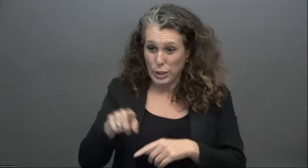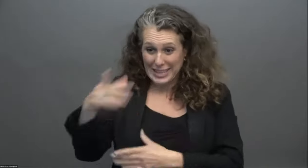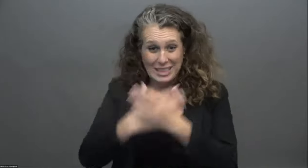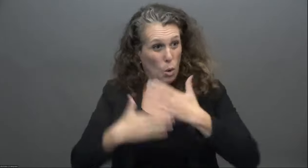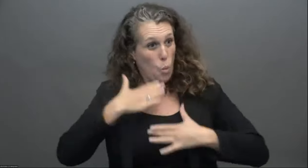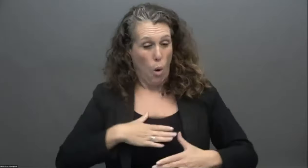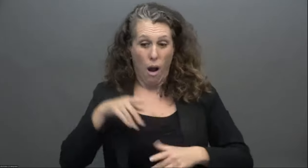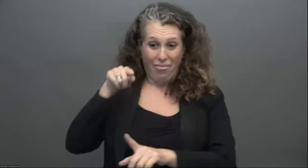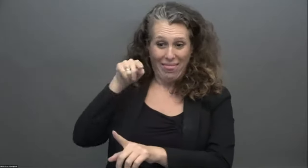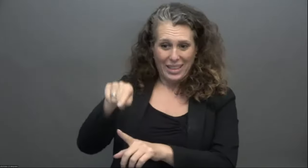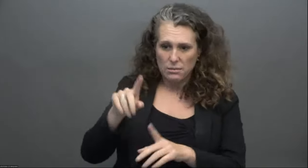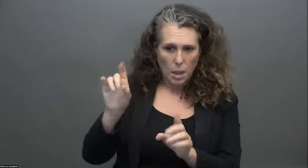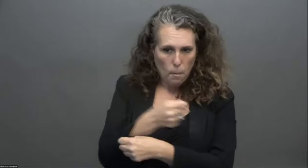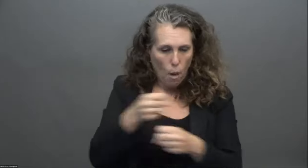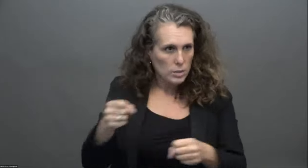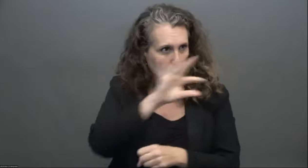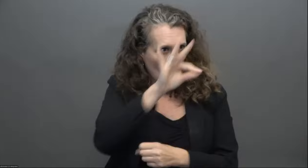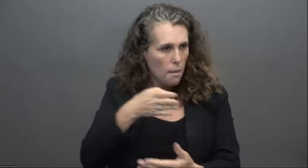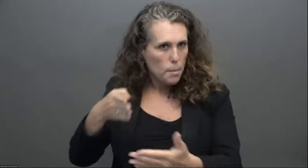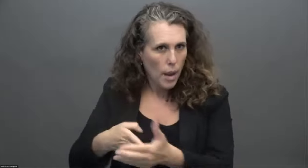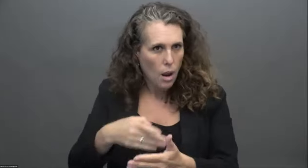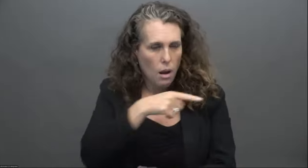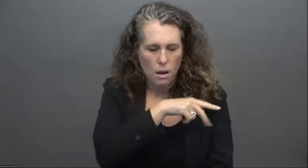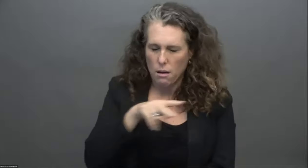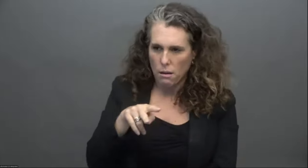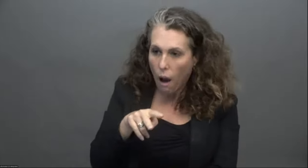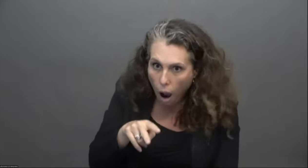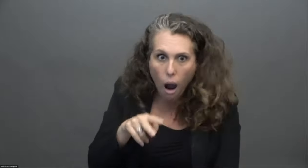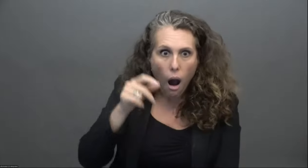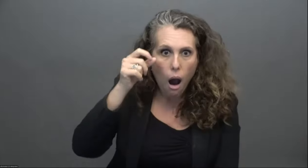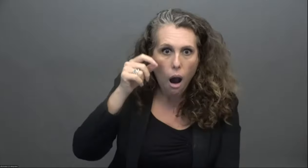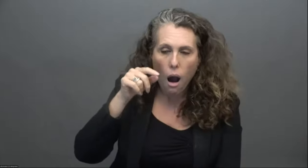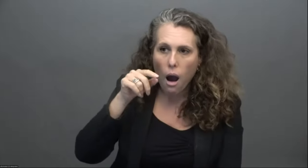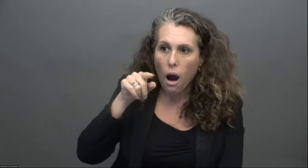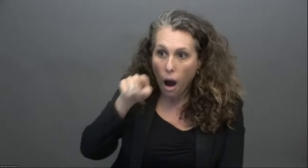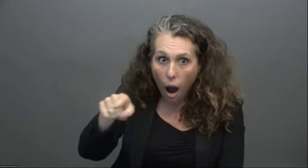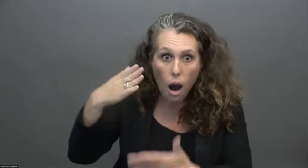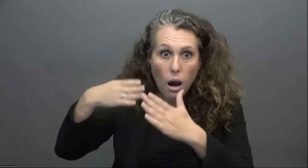within 16:45:05 their environment, and despite the